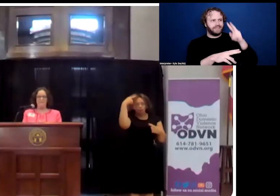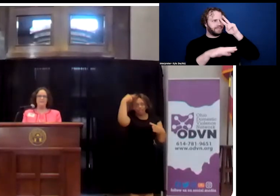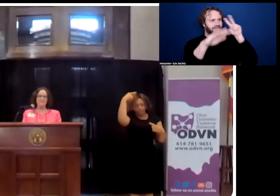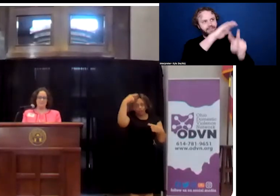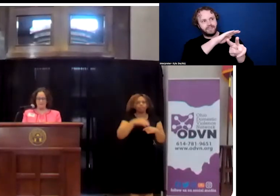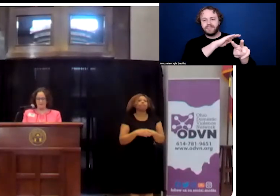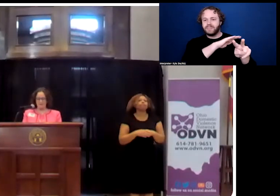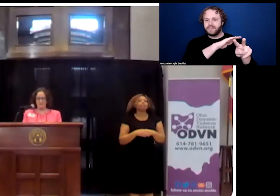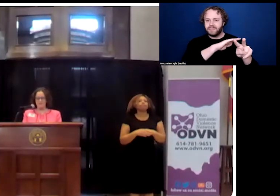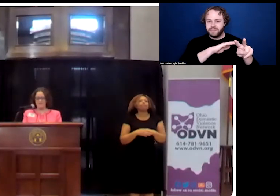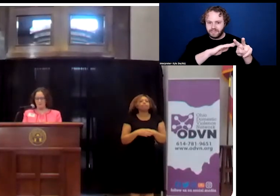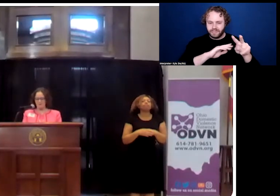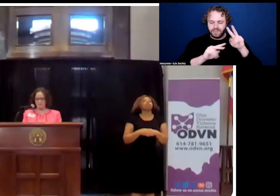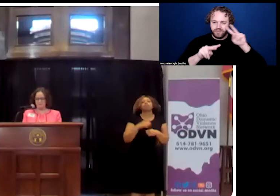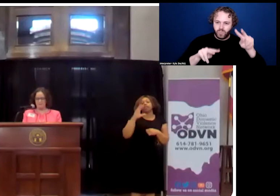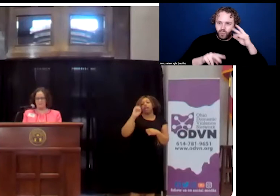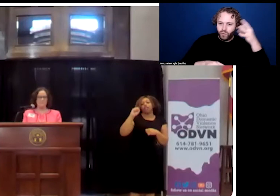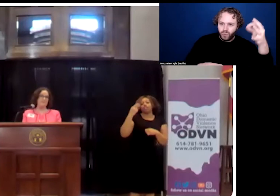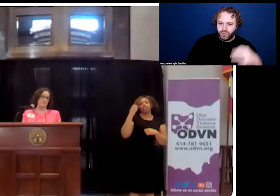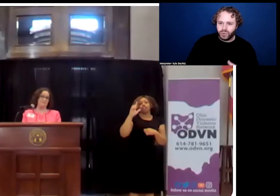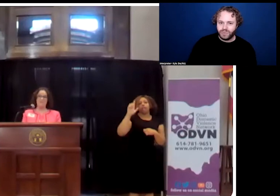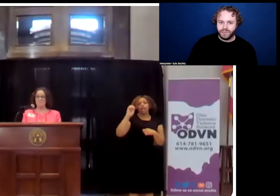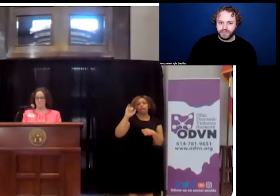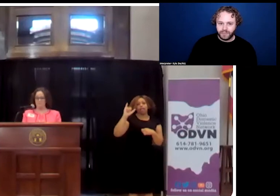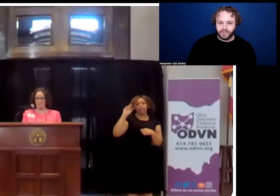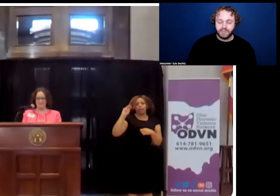My Deputy Director, Shelley Marsh, is responsible for providing